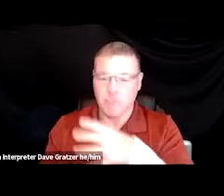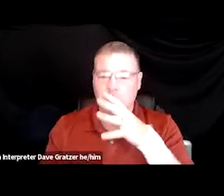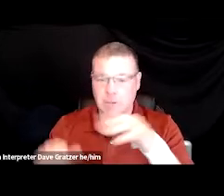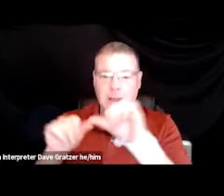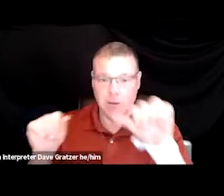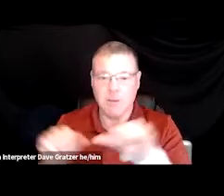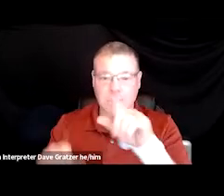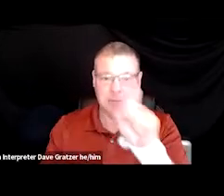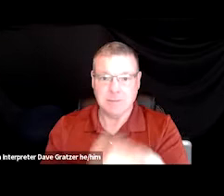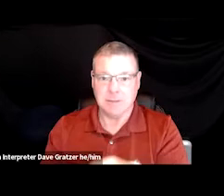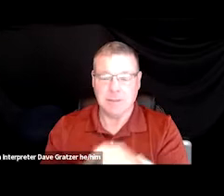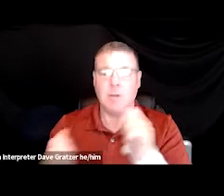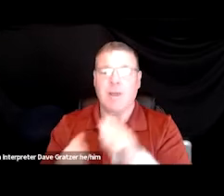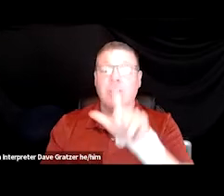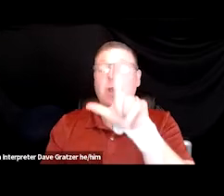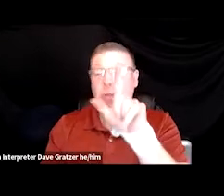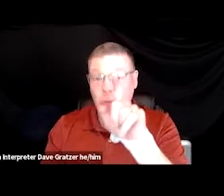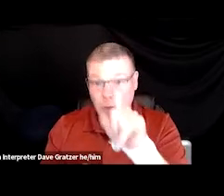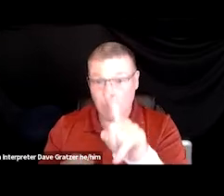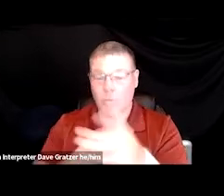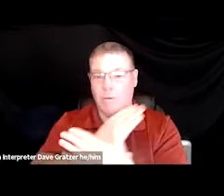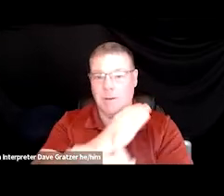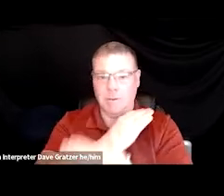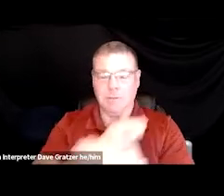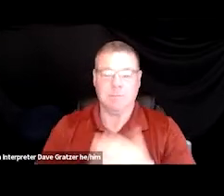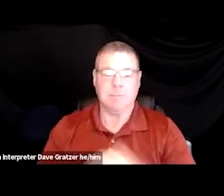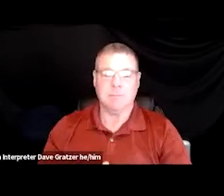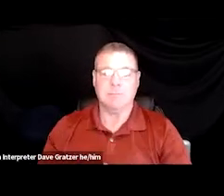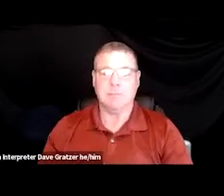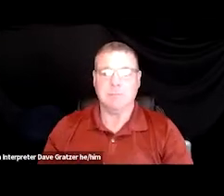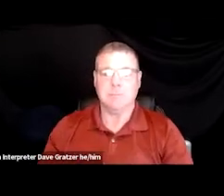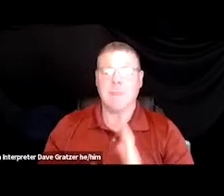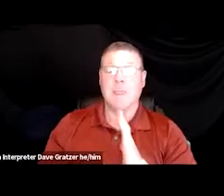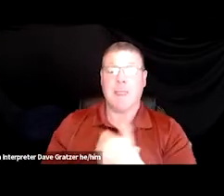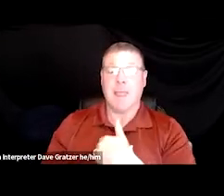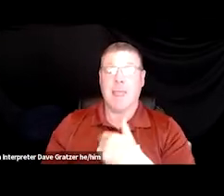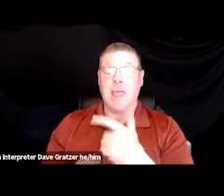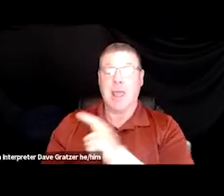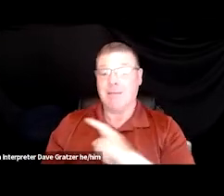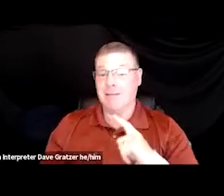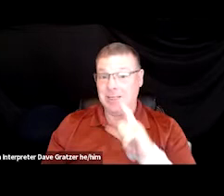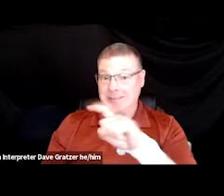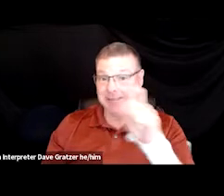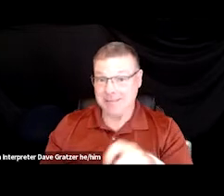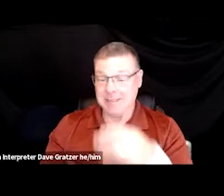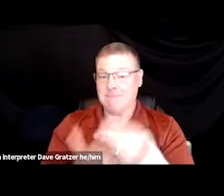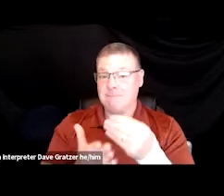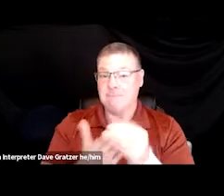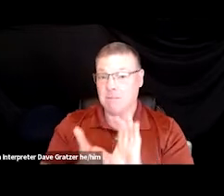in Texas with 21 plus counties. Our Texas legislature began funding crisis services back